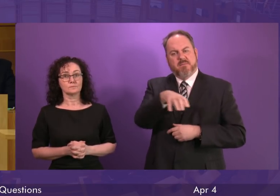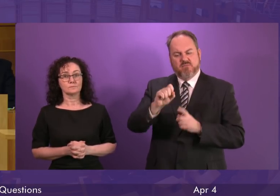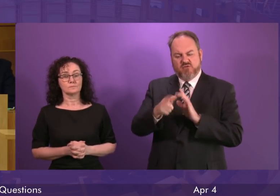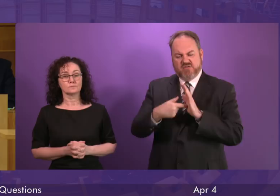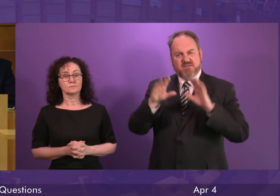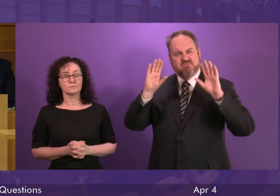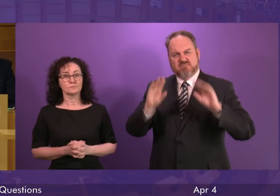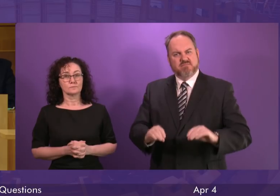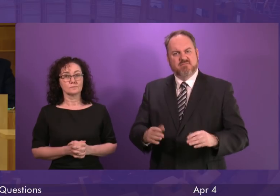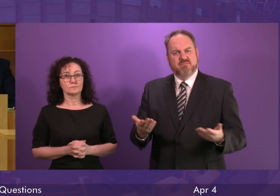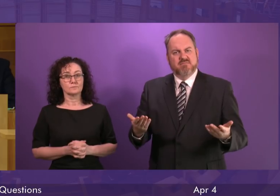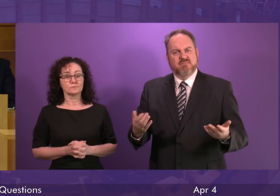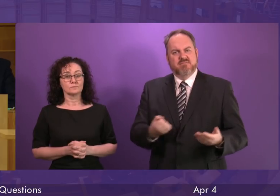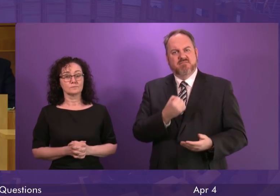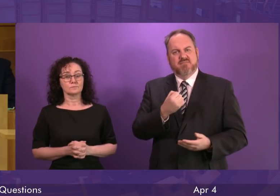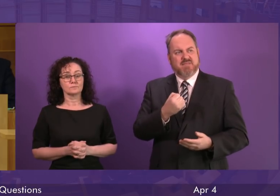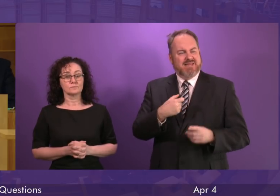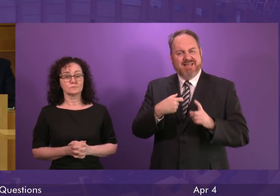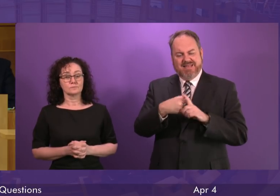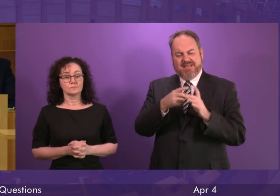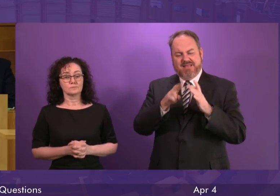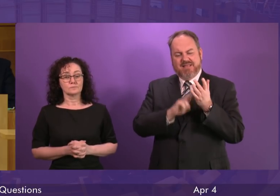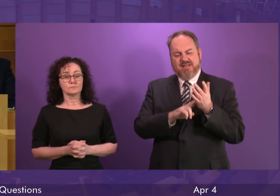that, as part of the consent that was given for the Kincardine project, commitments were